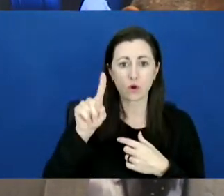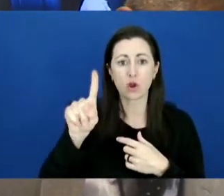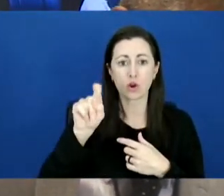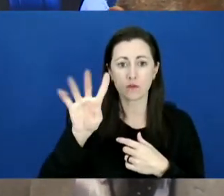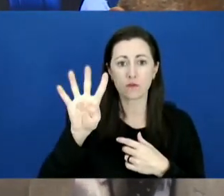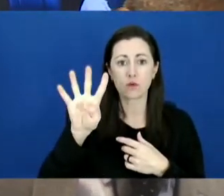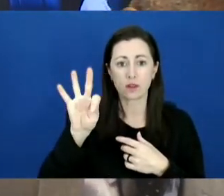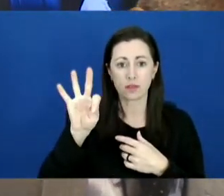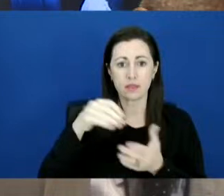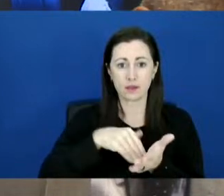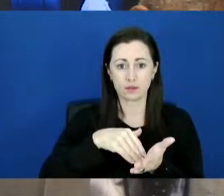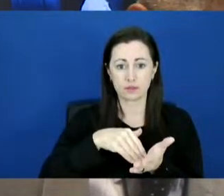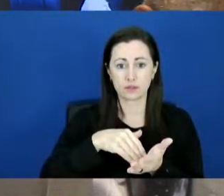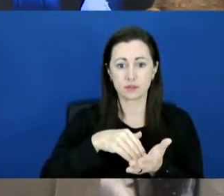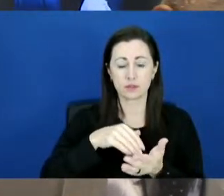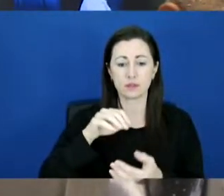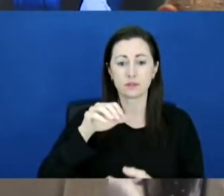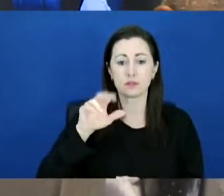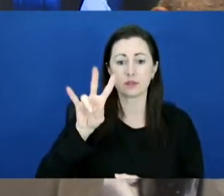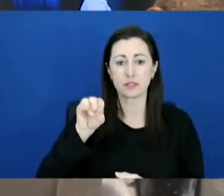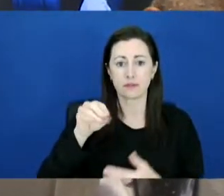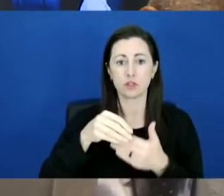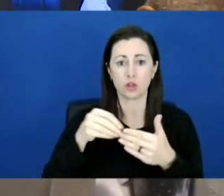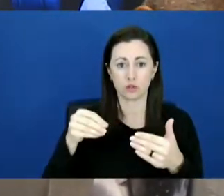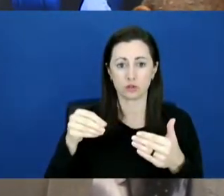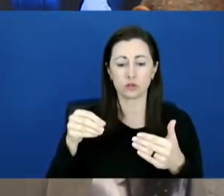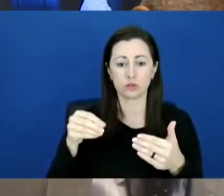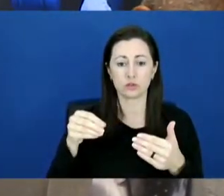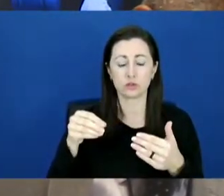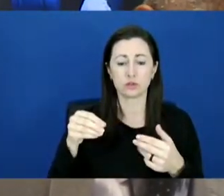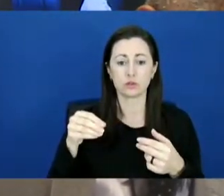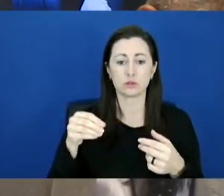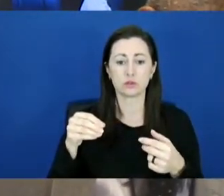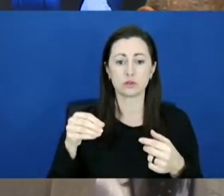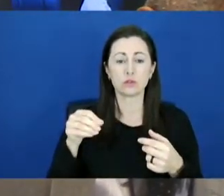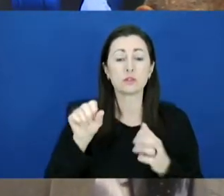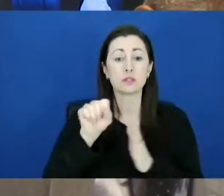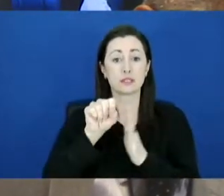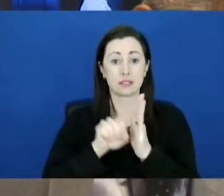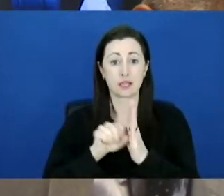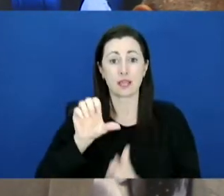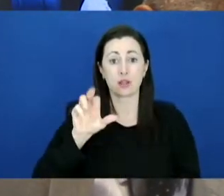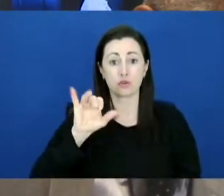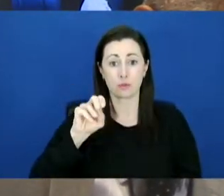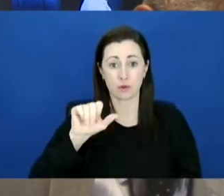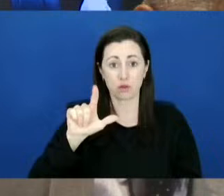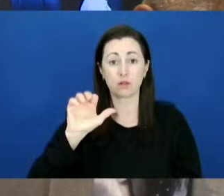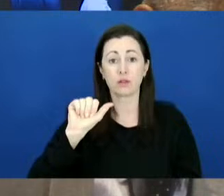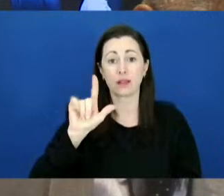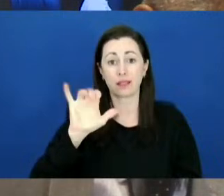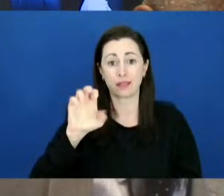GRANT PROGRAM.